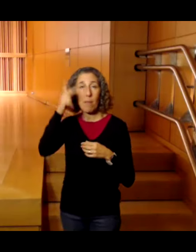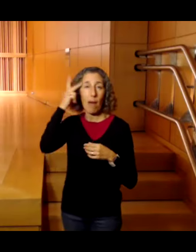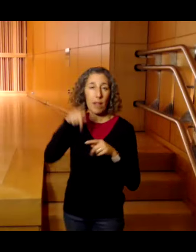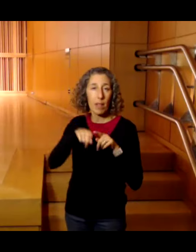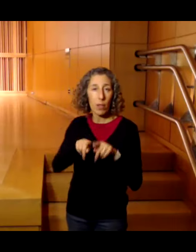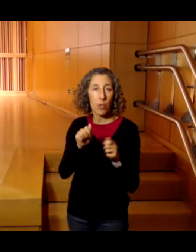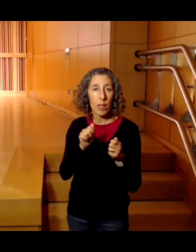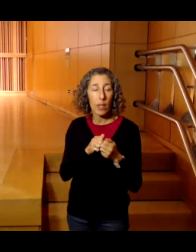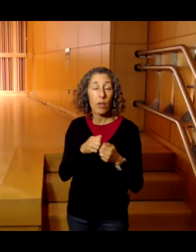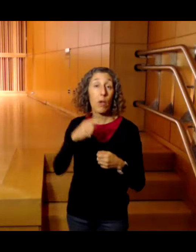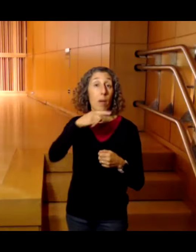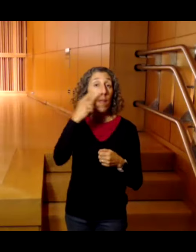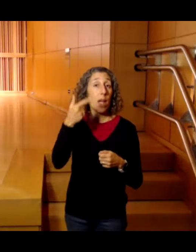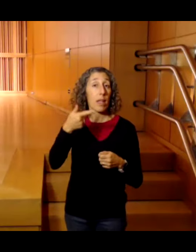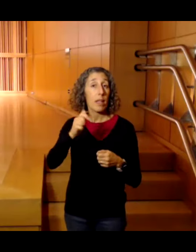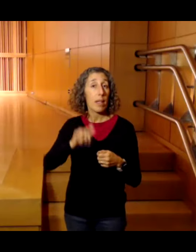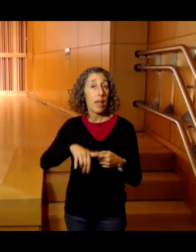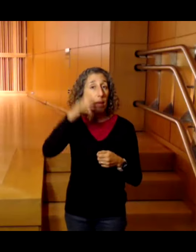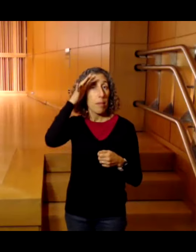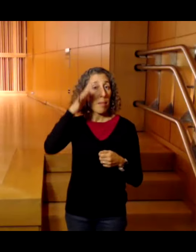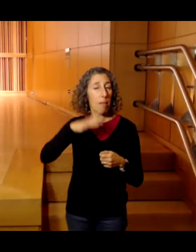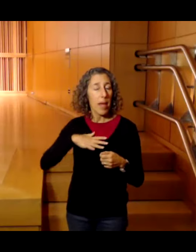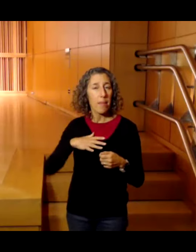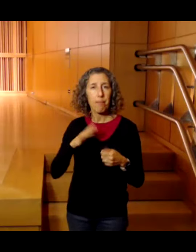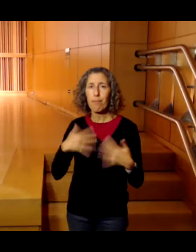Black gay man is exceptional. In this regard.